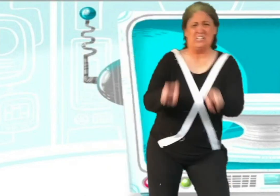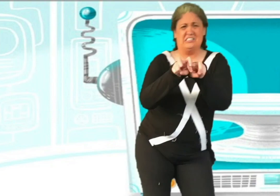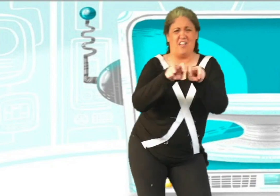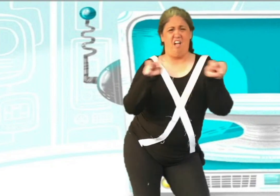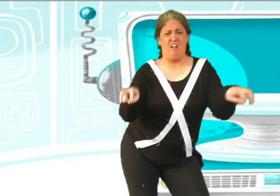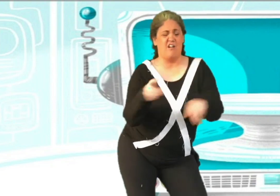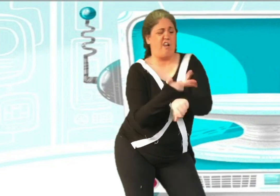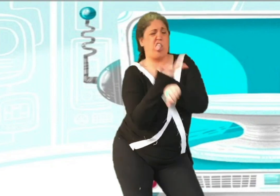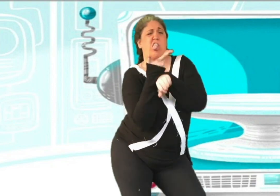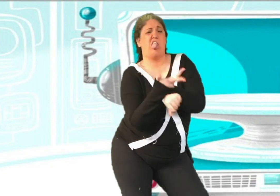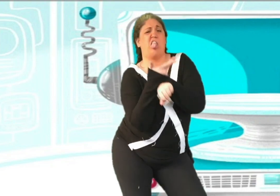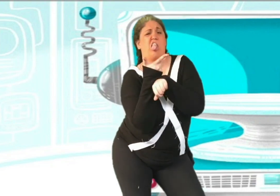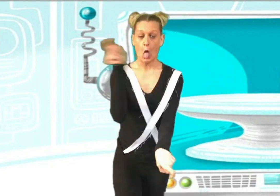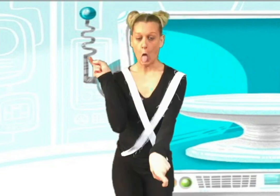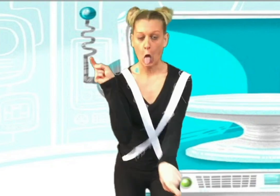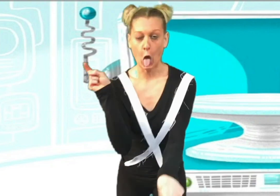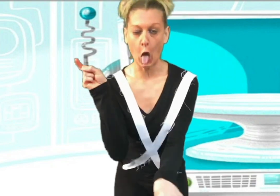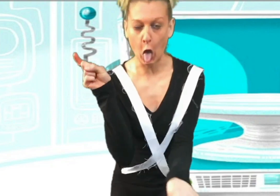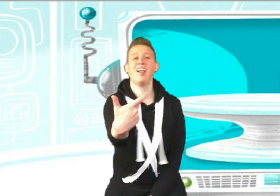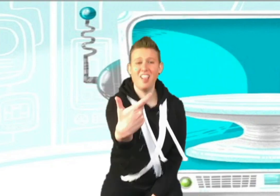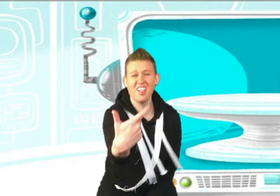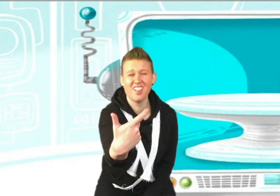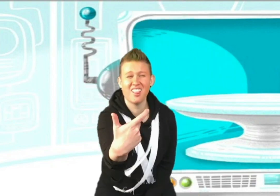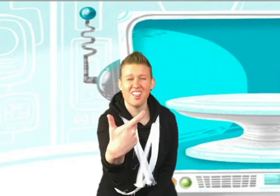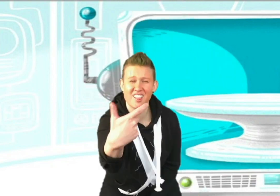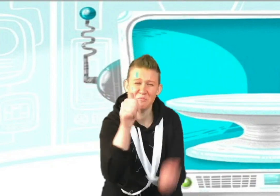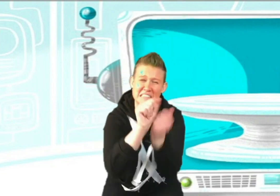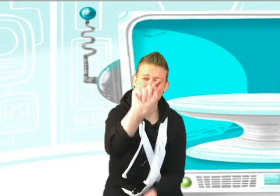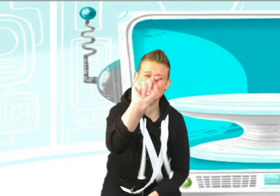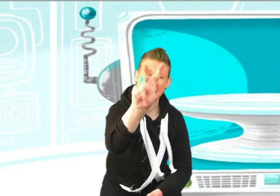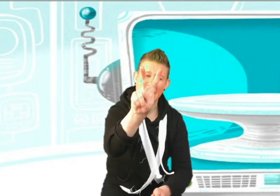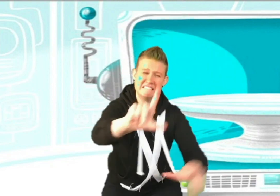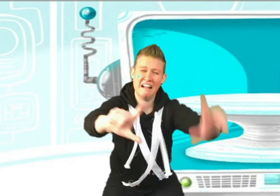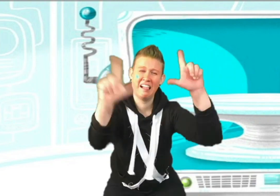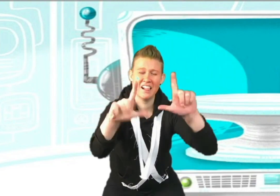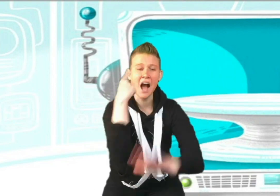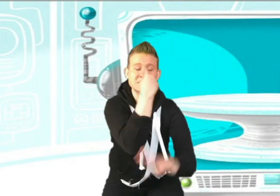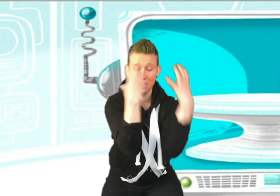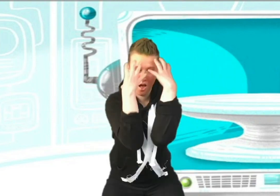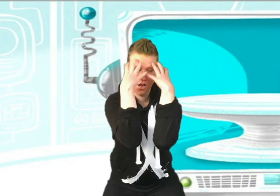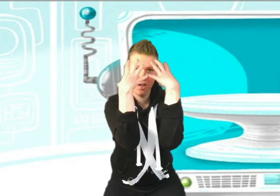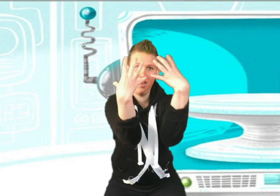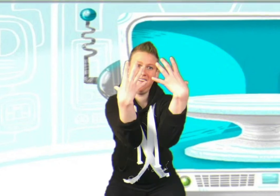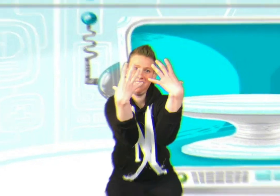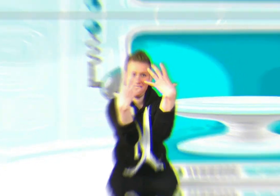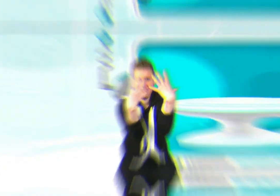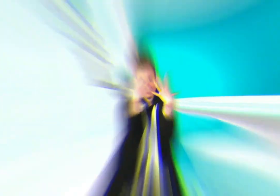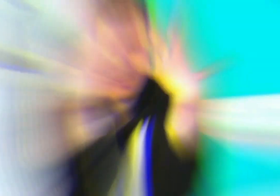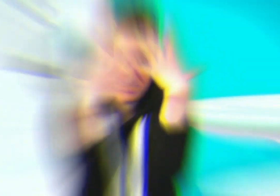They loll and slop and lounge about, And stare until their eyes pop out.